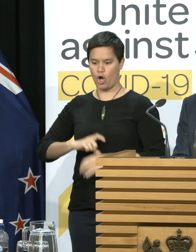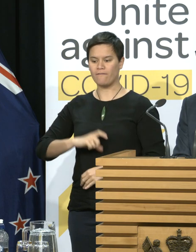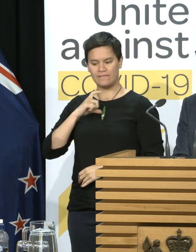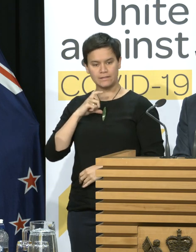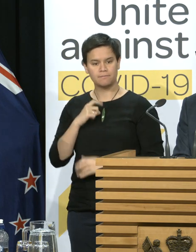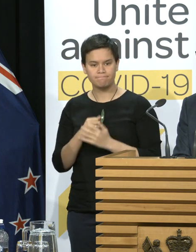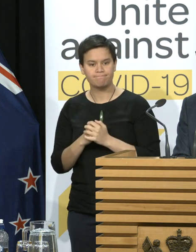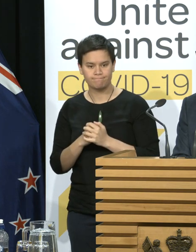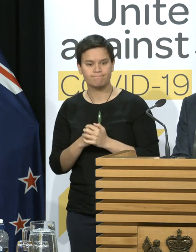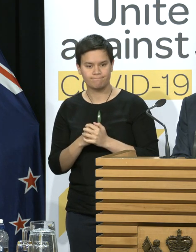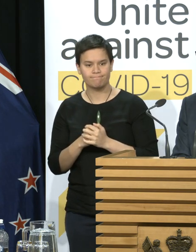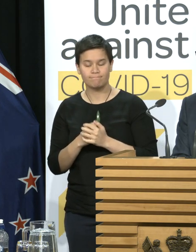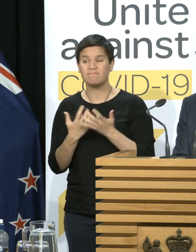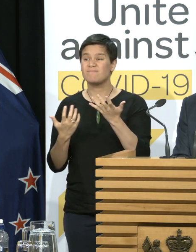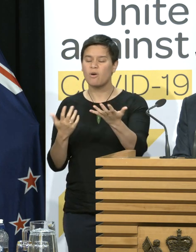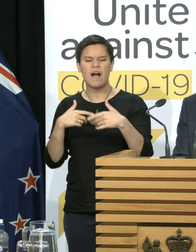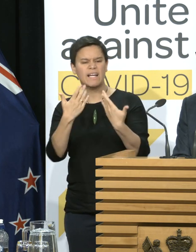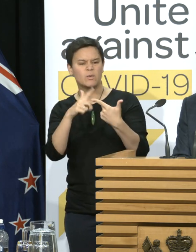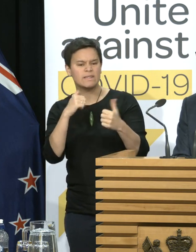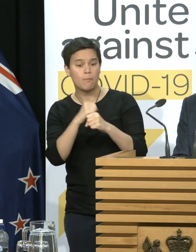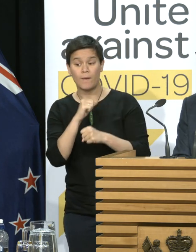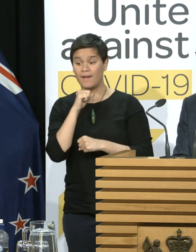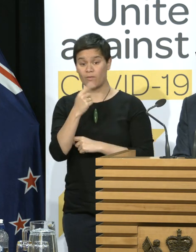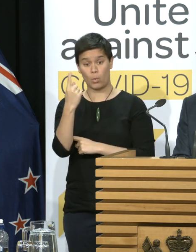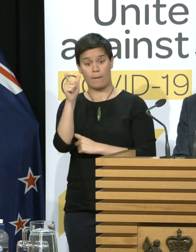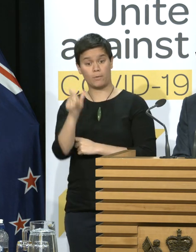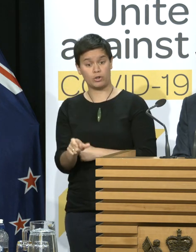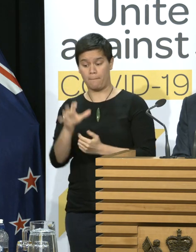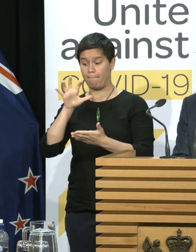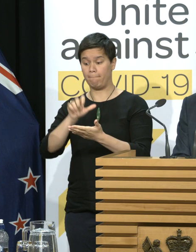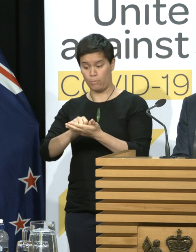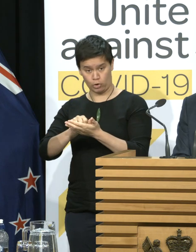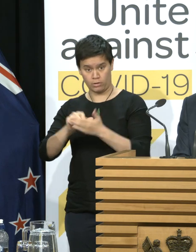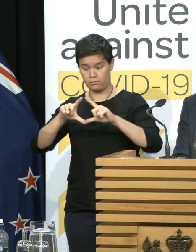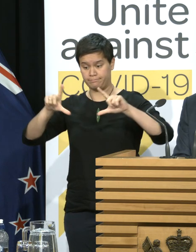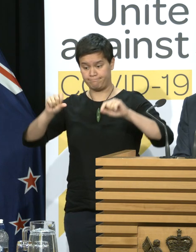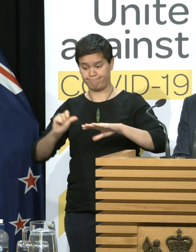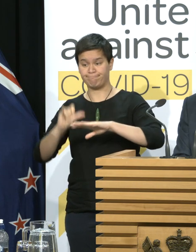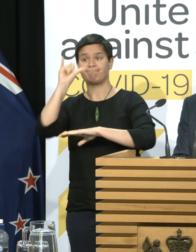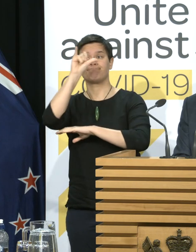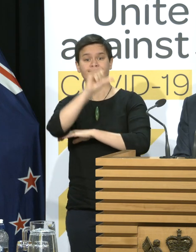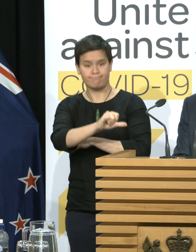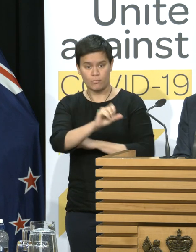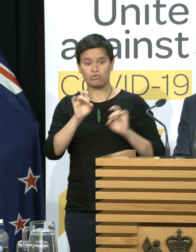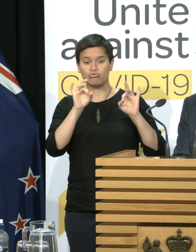they were going to the Gold Coast, and they ended up having to stay longer in the Gold Coast because there was because there was an outbreak there and there was no way for them to come home.